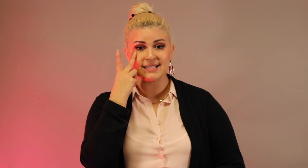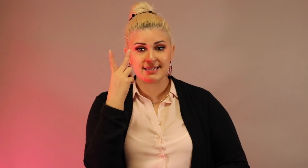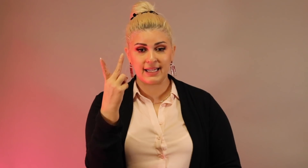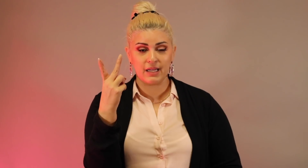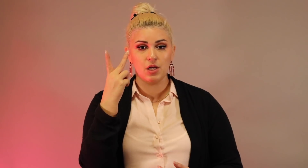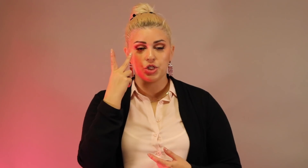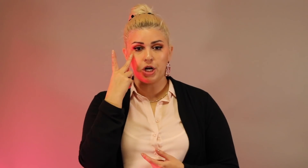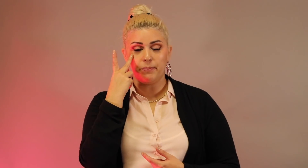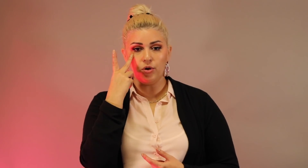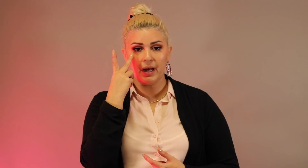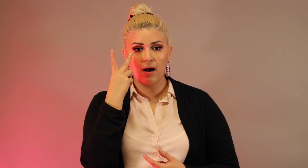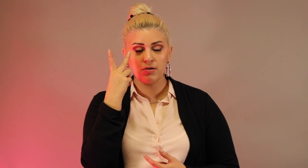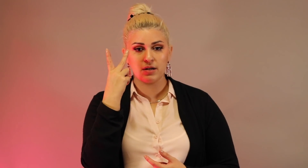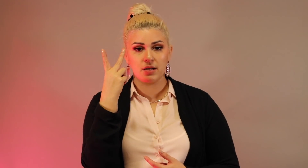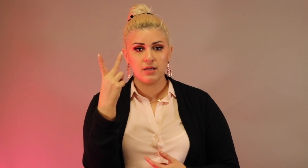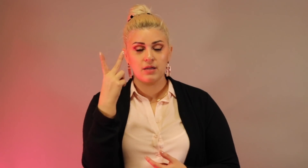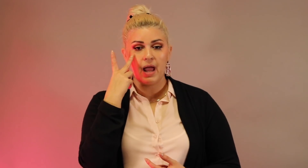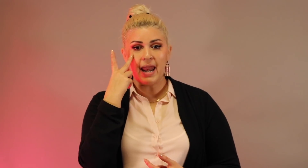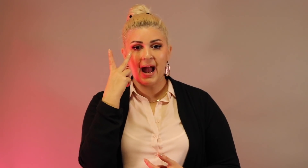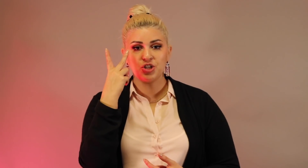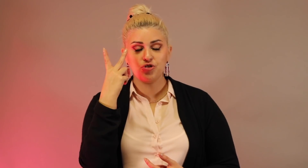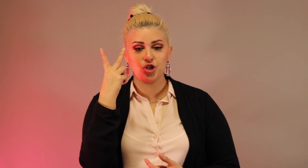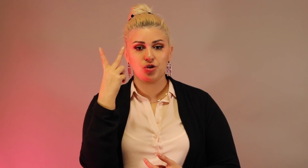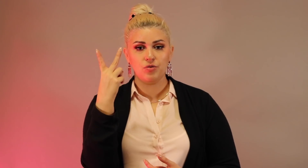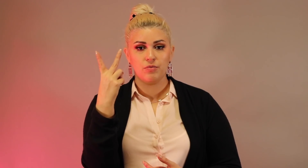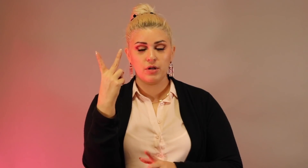See, so you're gonna pull it out and as you do,